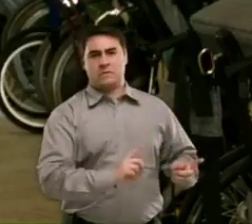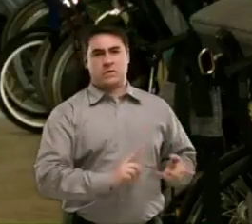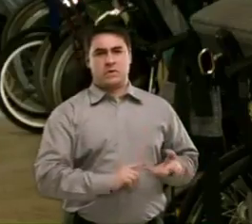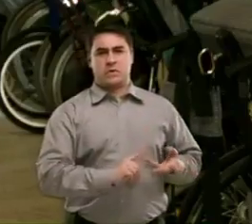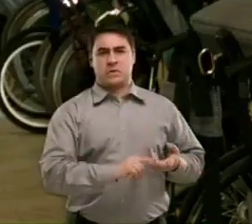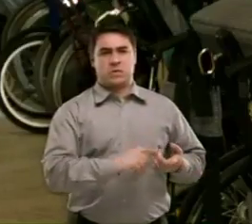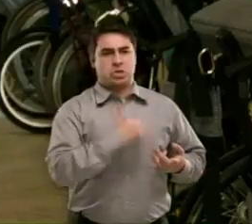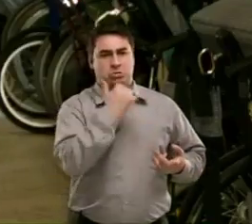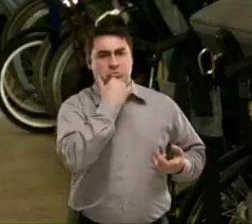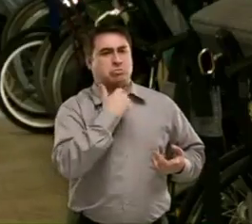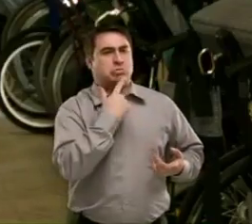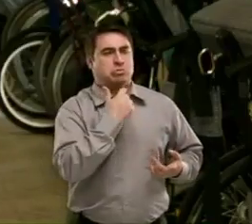he has an intellectual disability and will not learn.